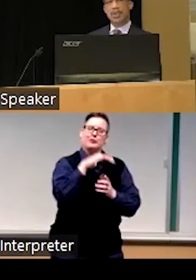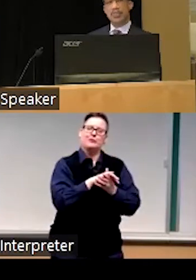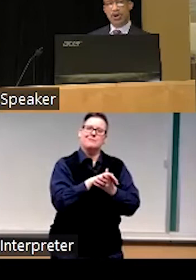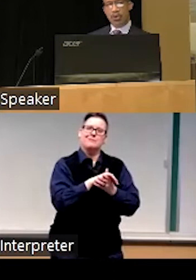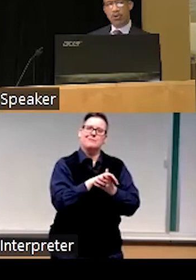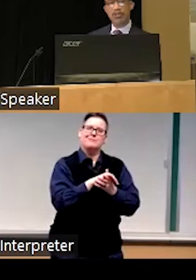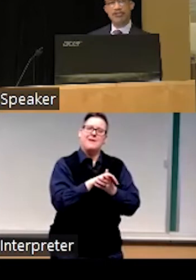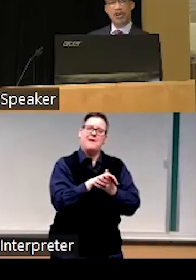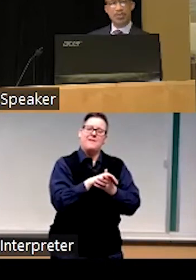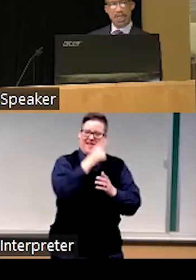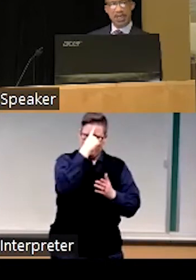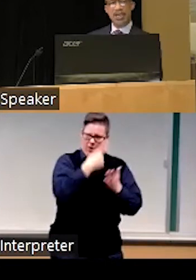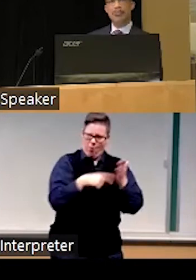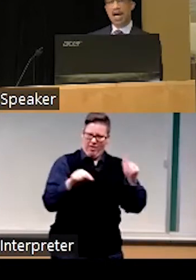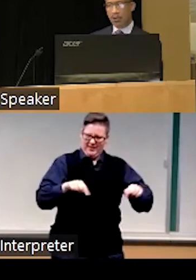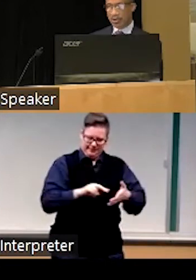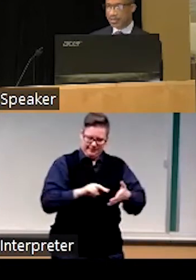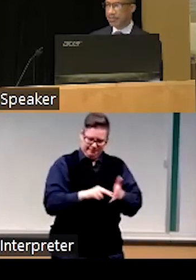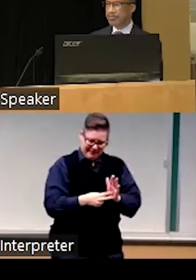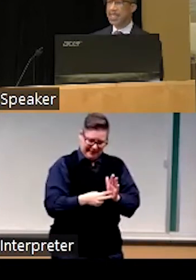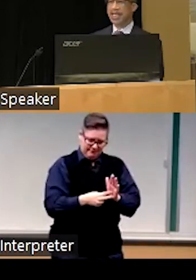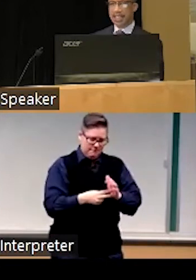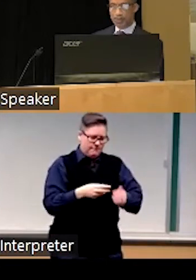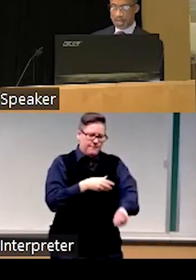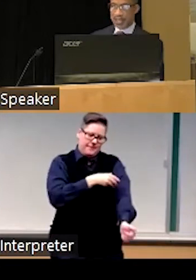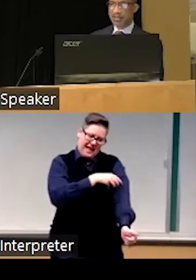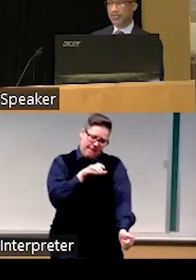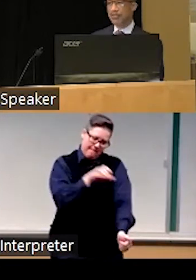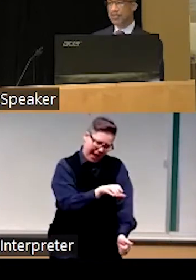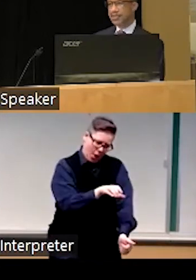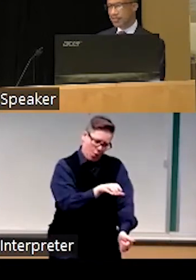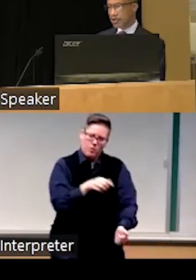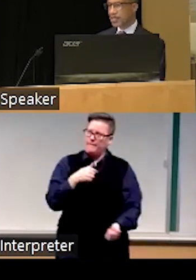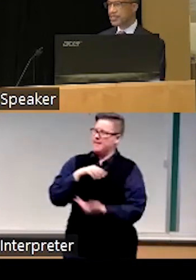um the goal of being empowered of being independent and so forth is a very much